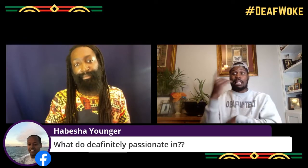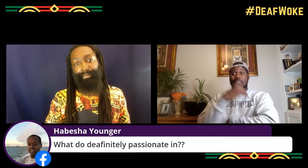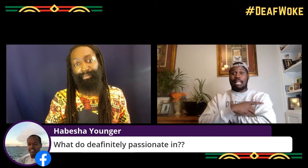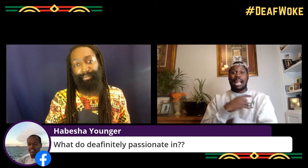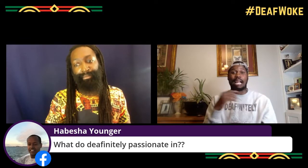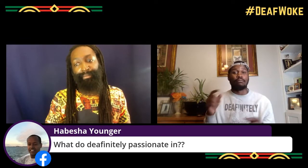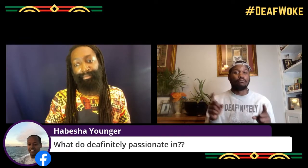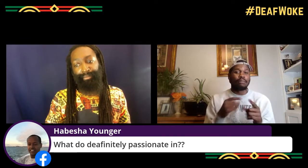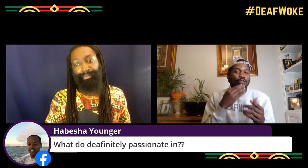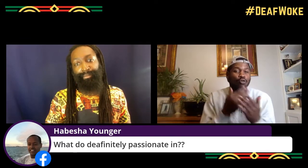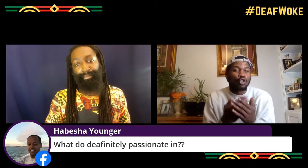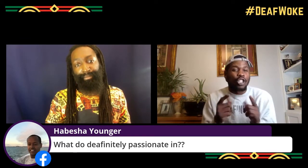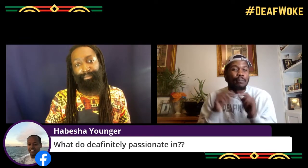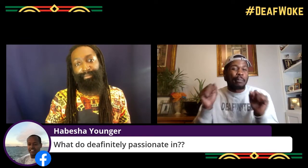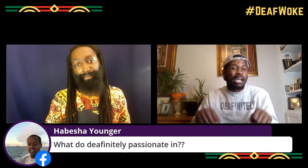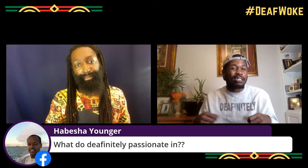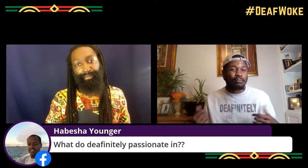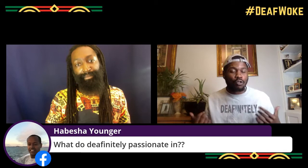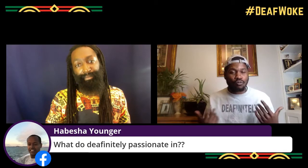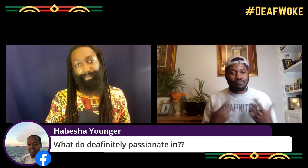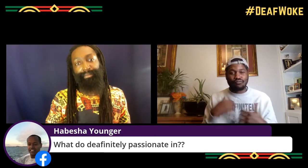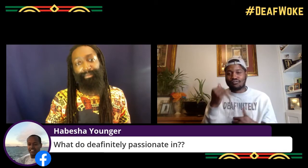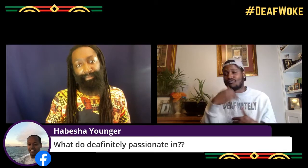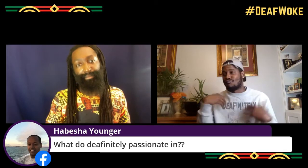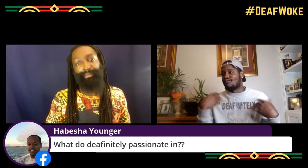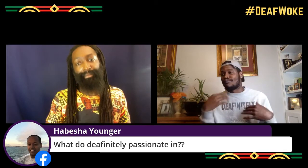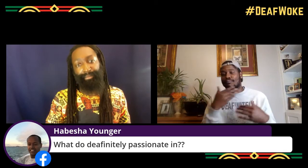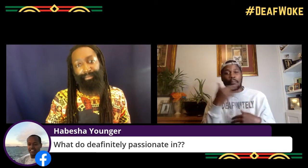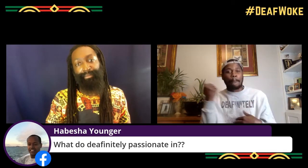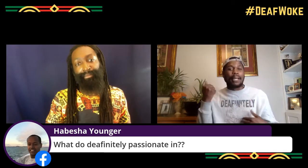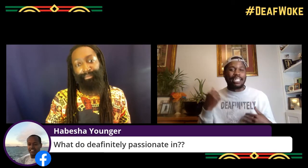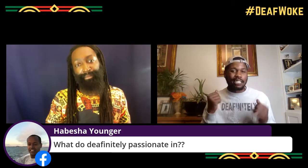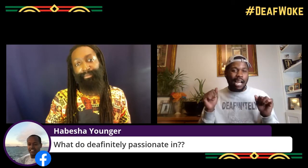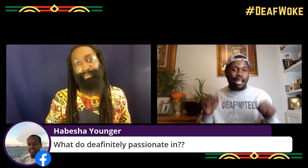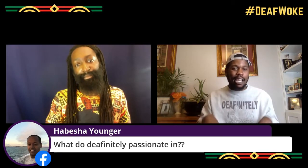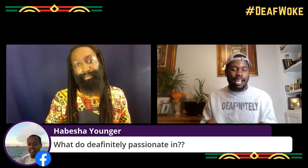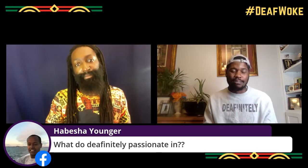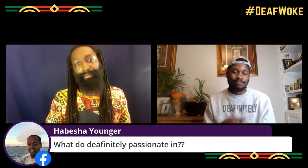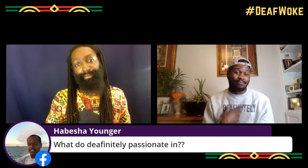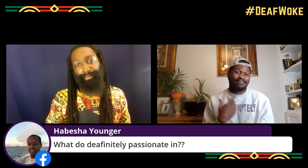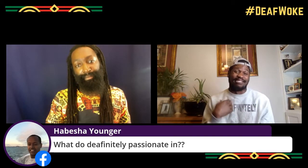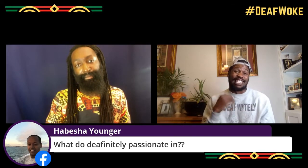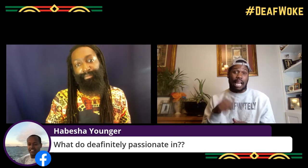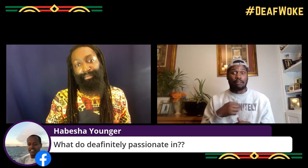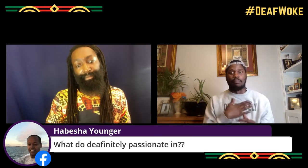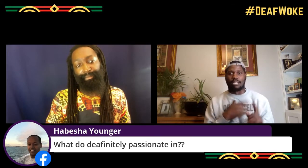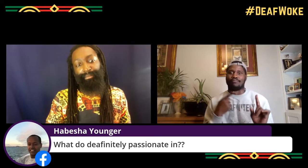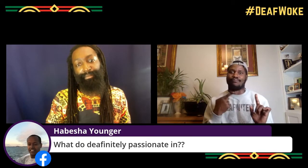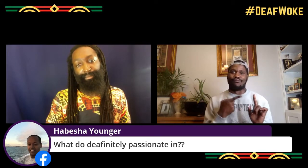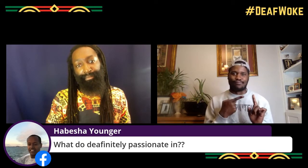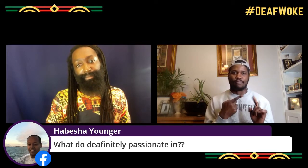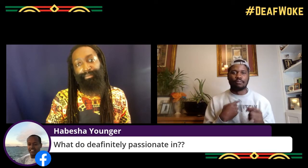my positivity is based on my decision. I can do anything that I can if it's possible. I can do the best that I can.